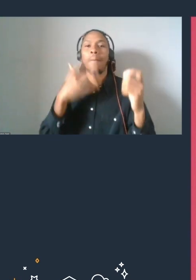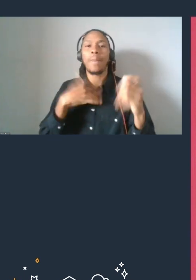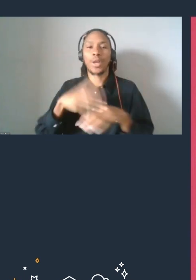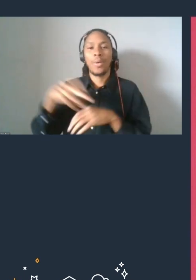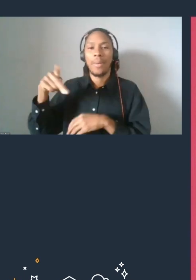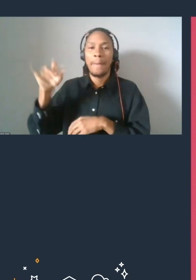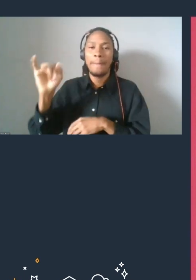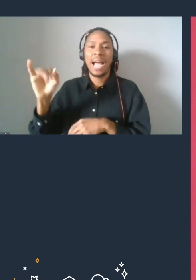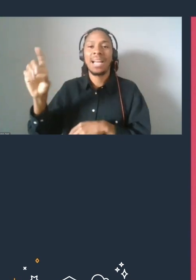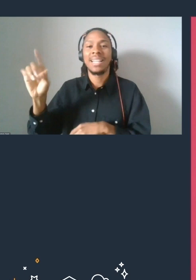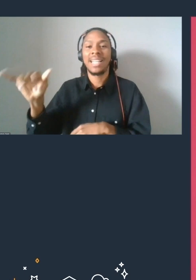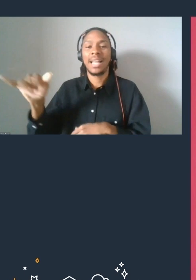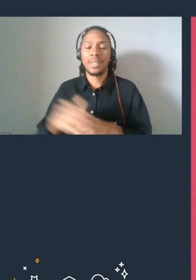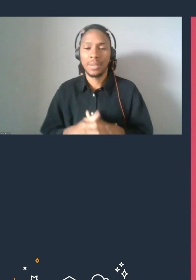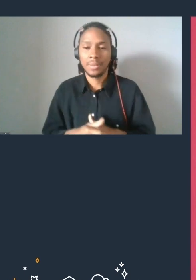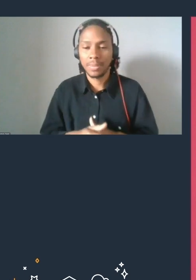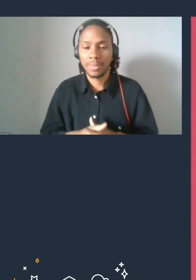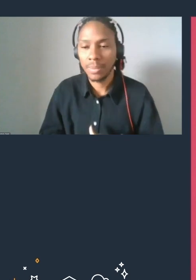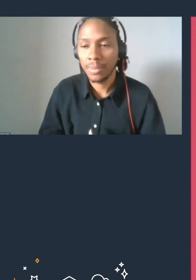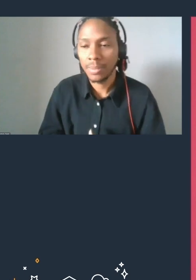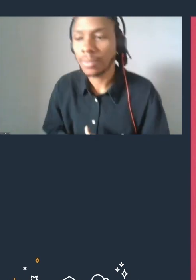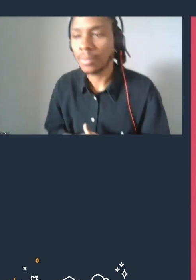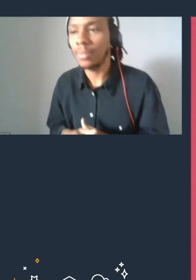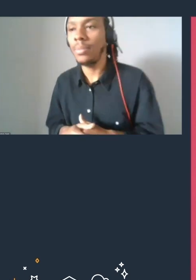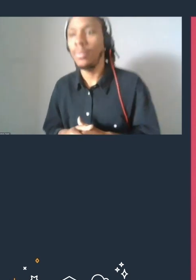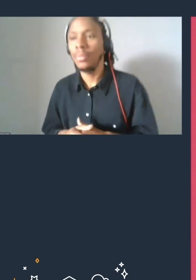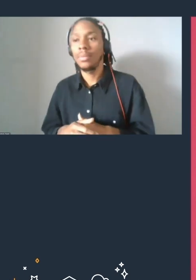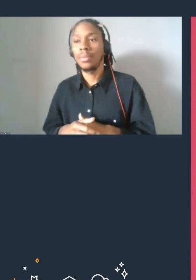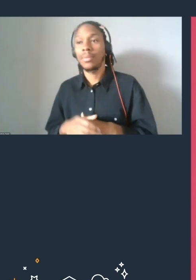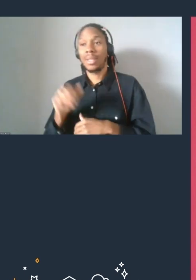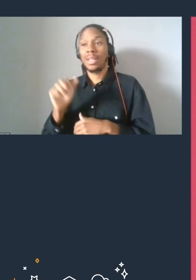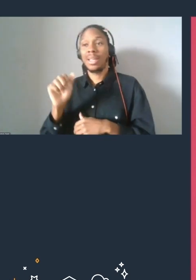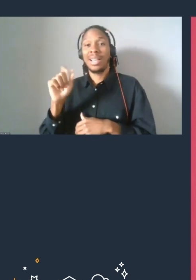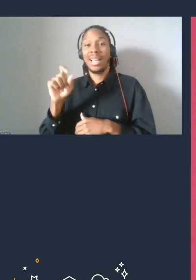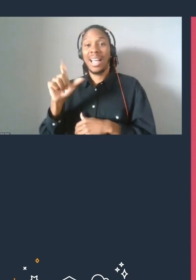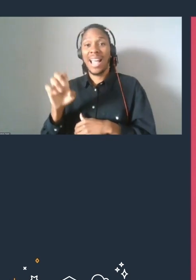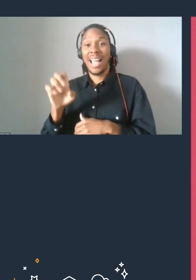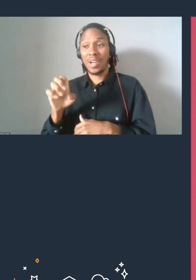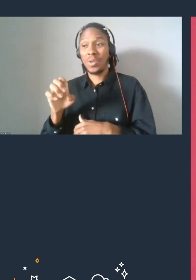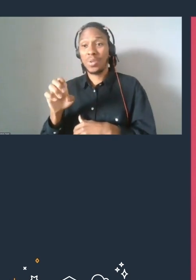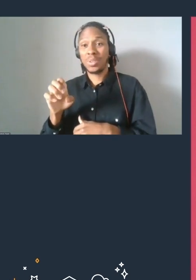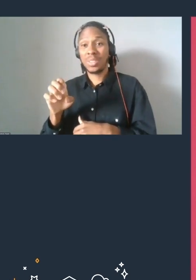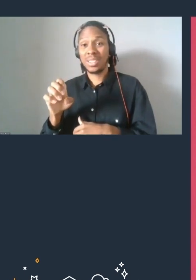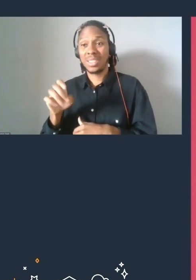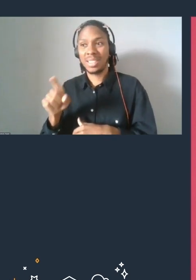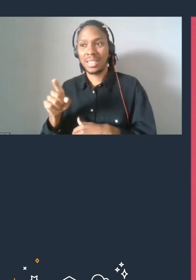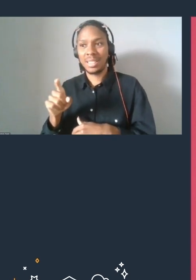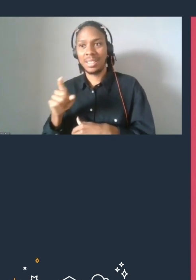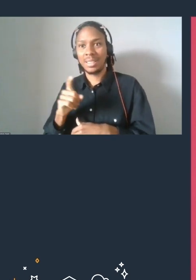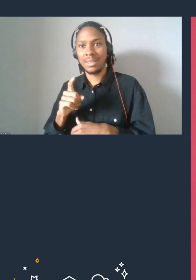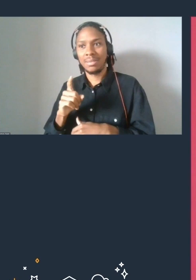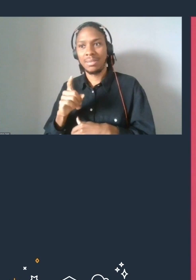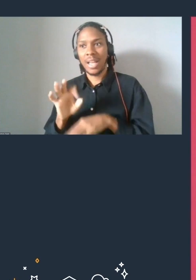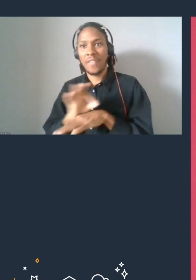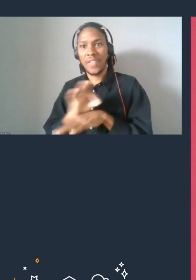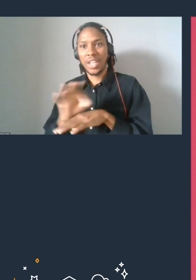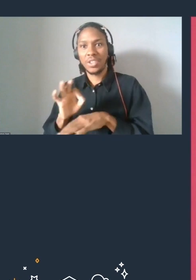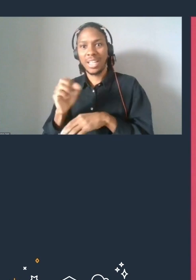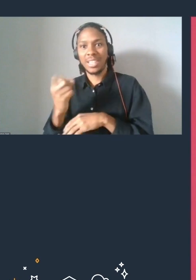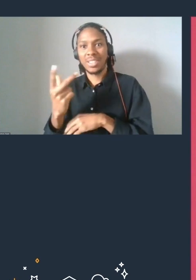I'll also note that ACLs, this feature of S3, is really one of the original features of S3